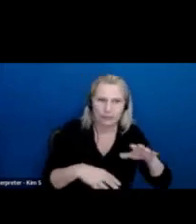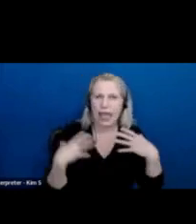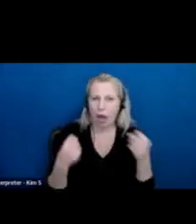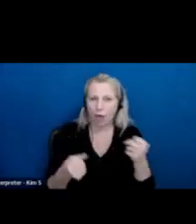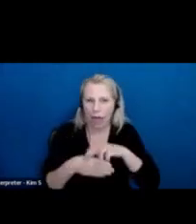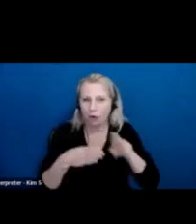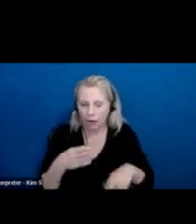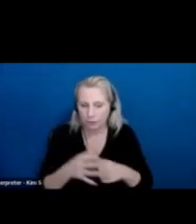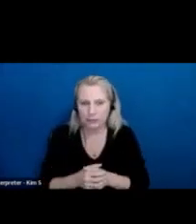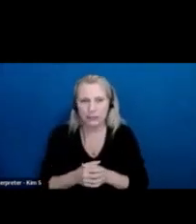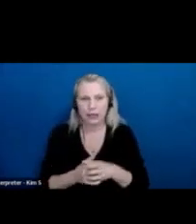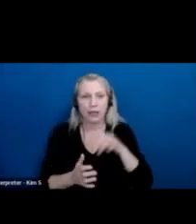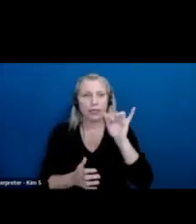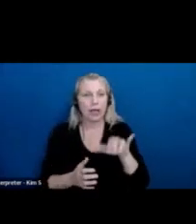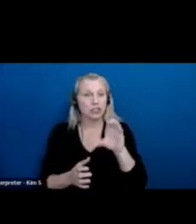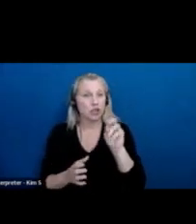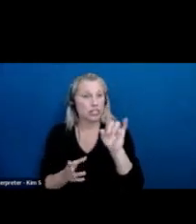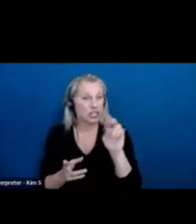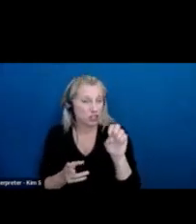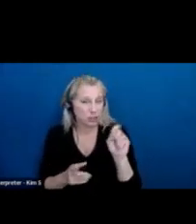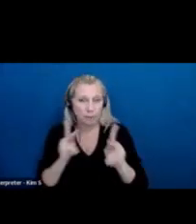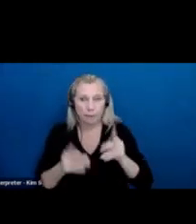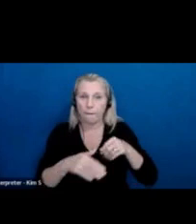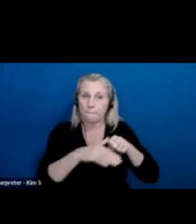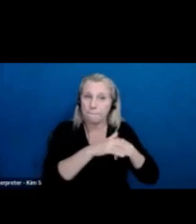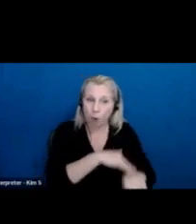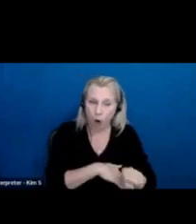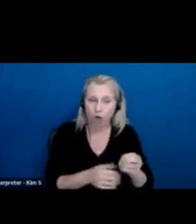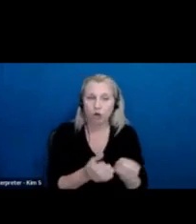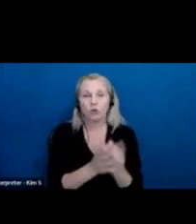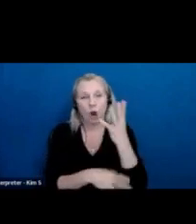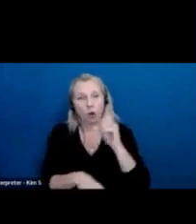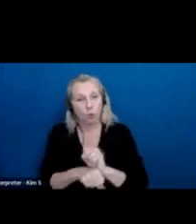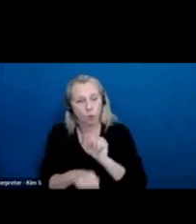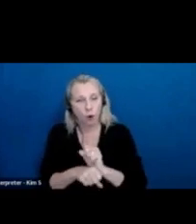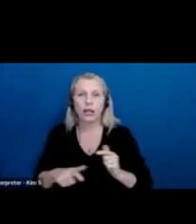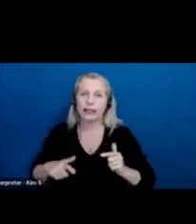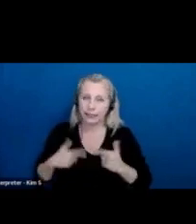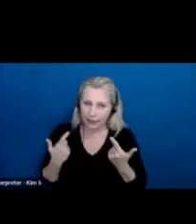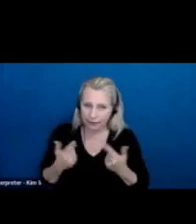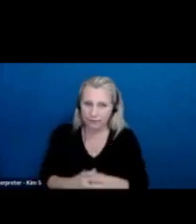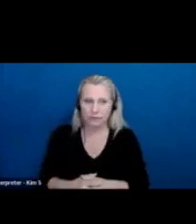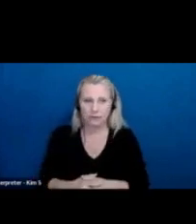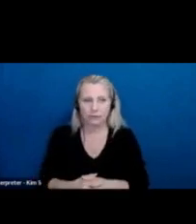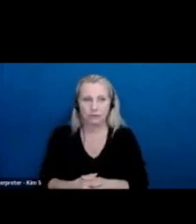They are the conditions in which people are born, grow, work, live, and the wider set of